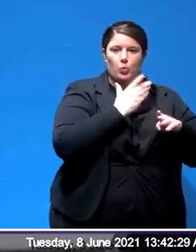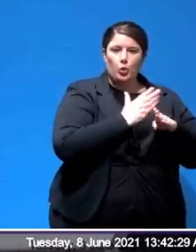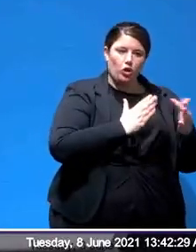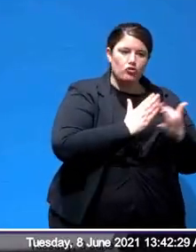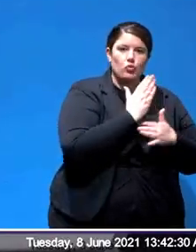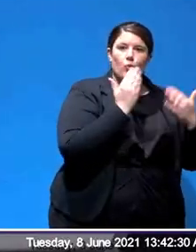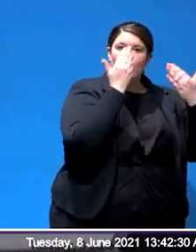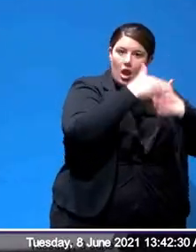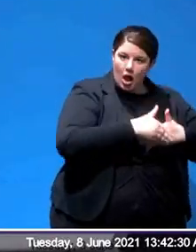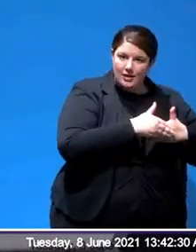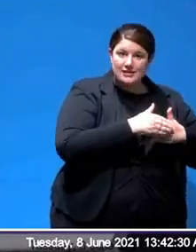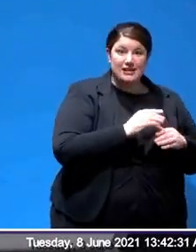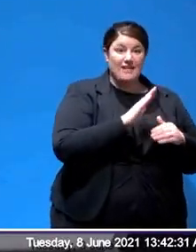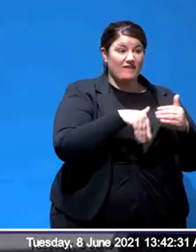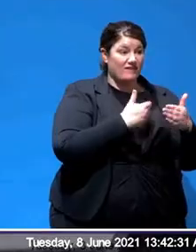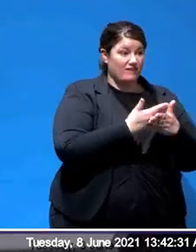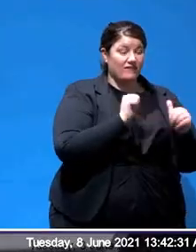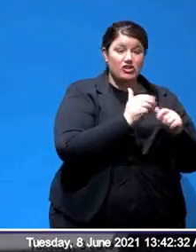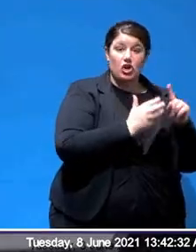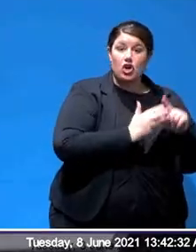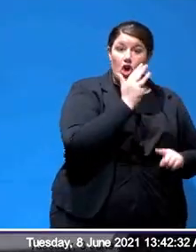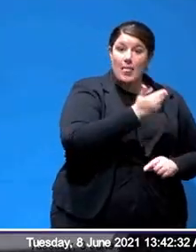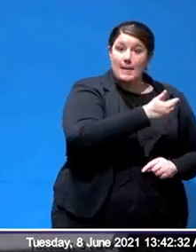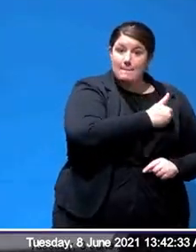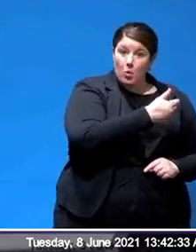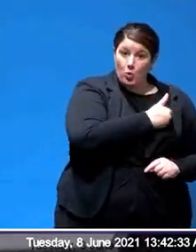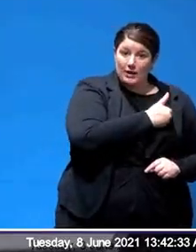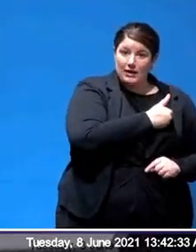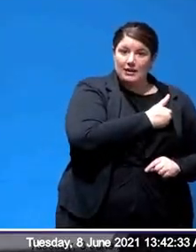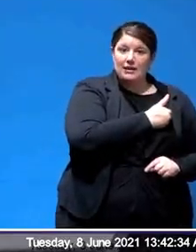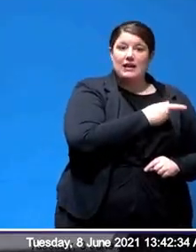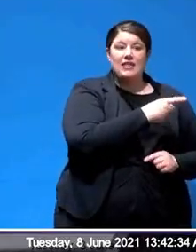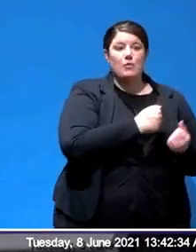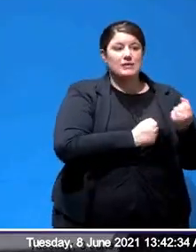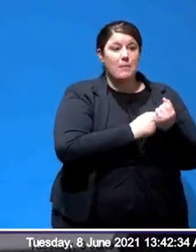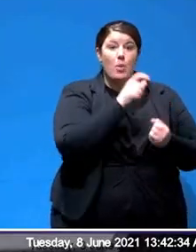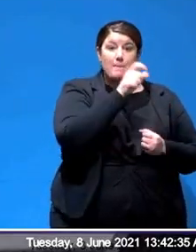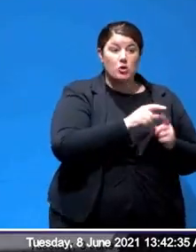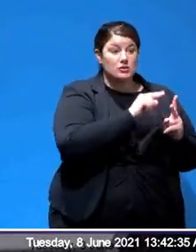the morning and they would support the-hour day person who worked from 7.00